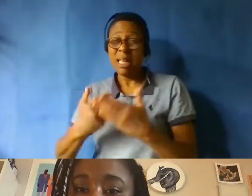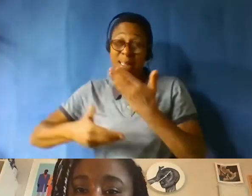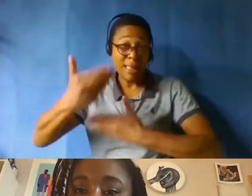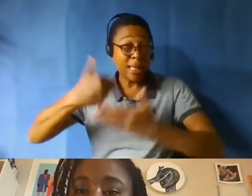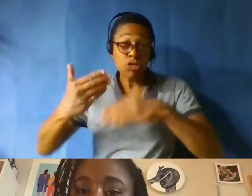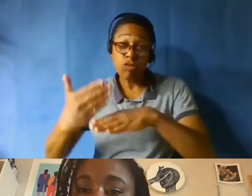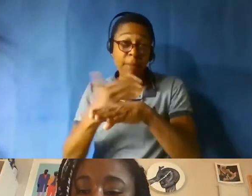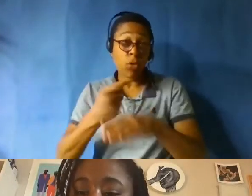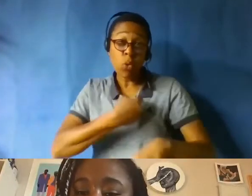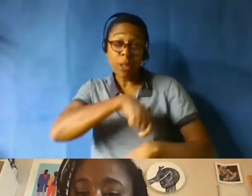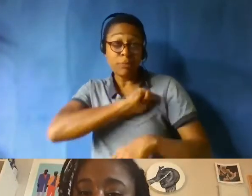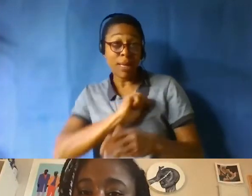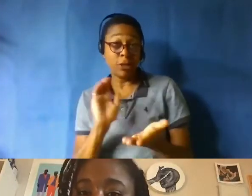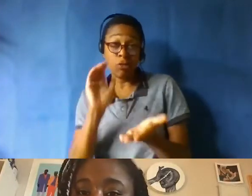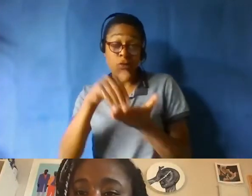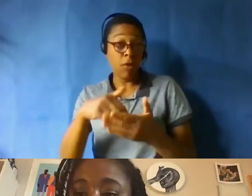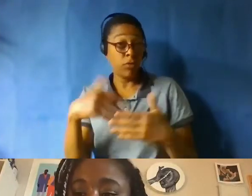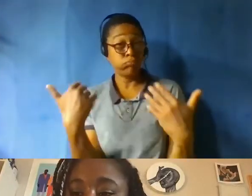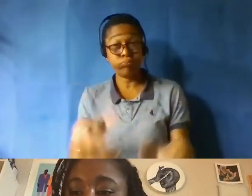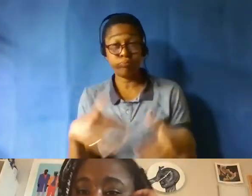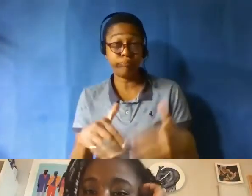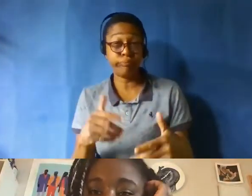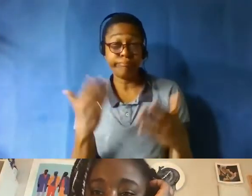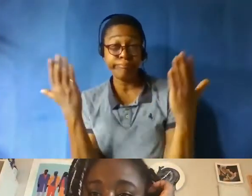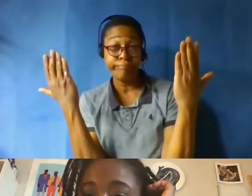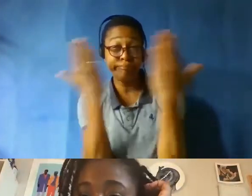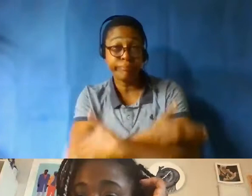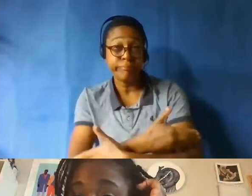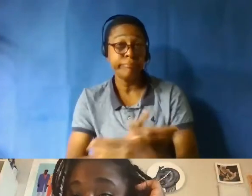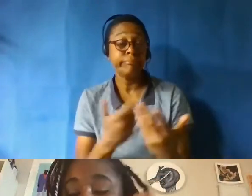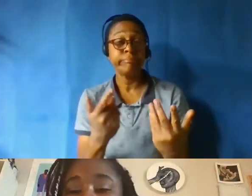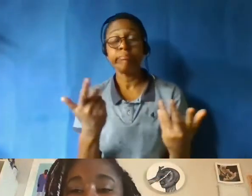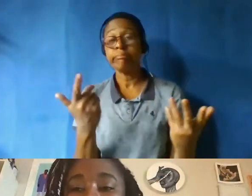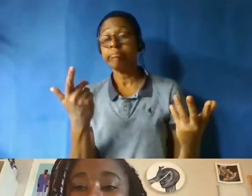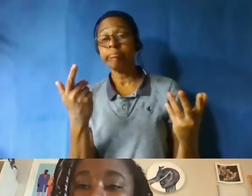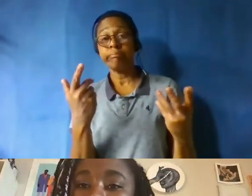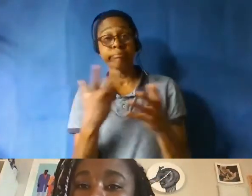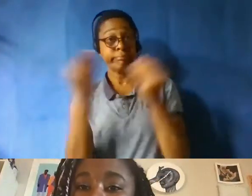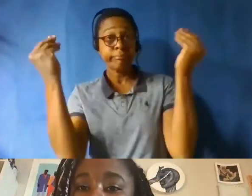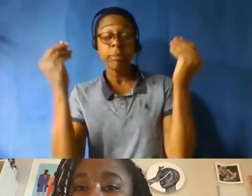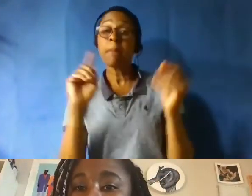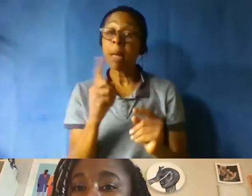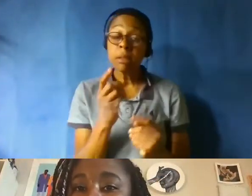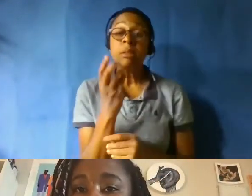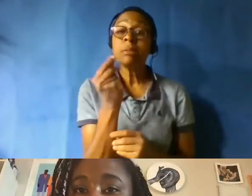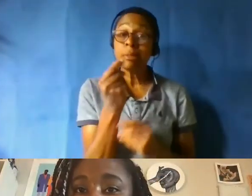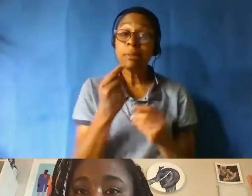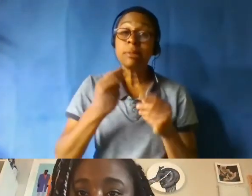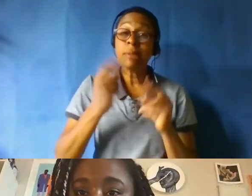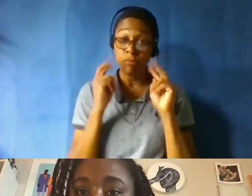from what I know there has been researched about the languages spoken